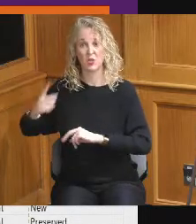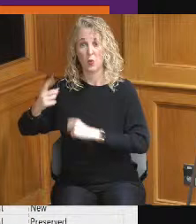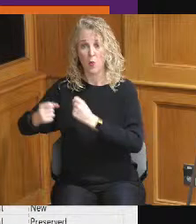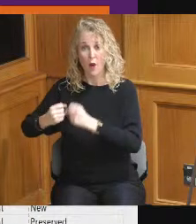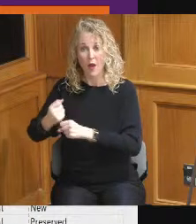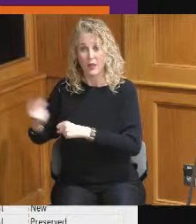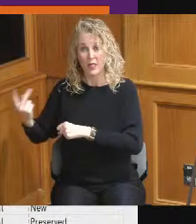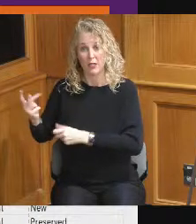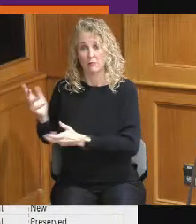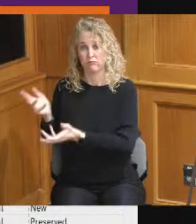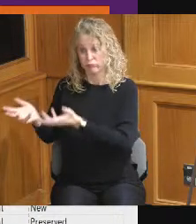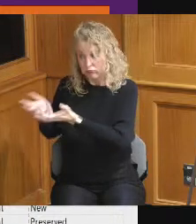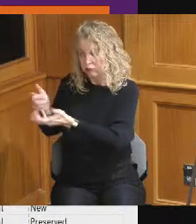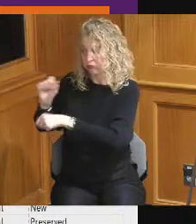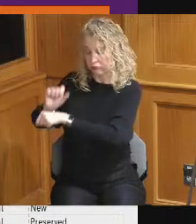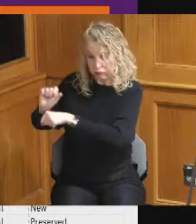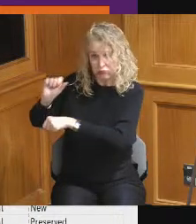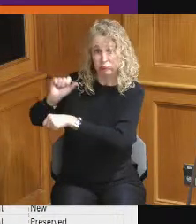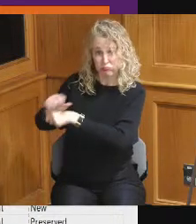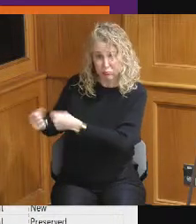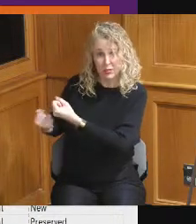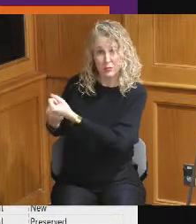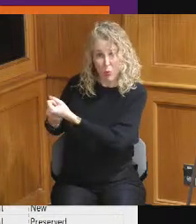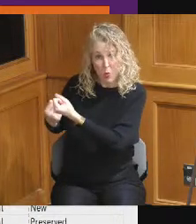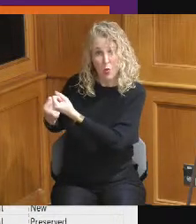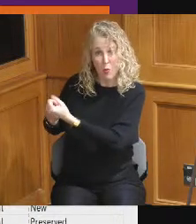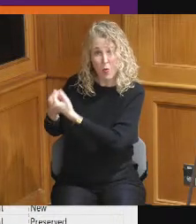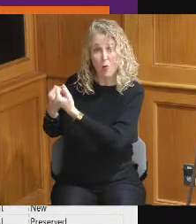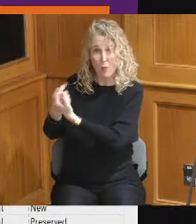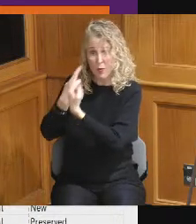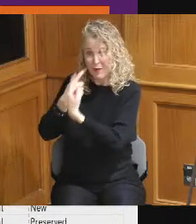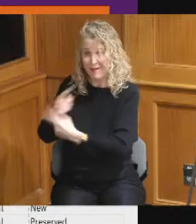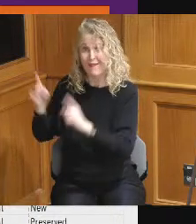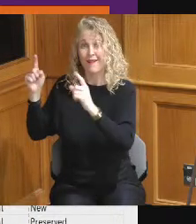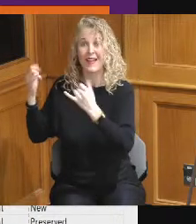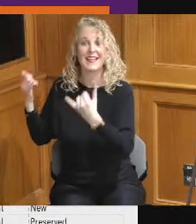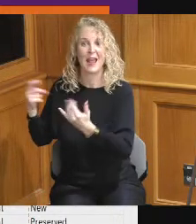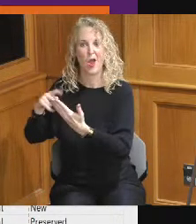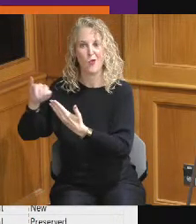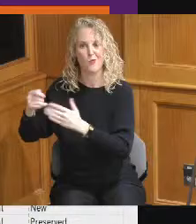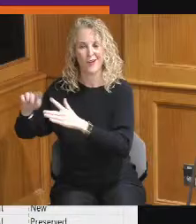figure out a way to to sort of support the project and then they were now going forward with this in